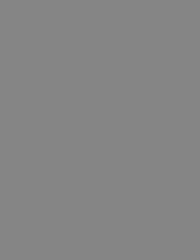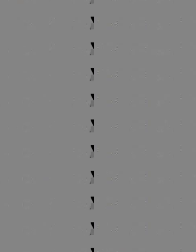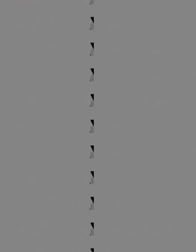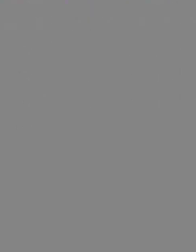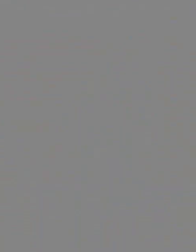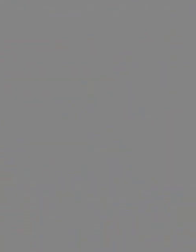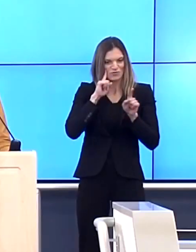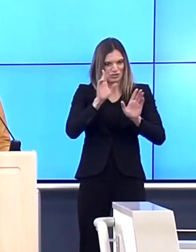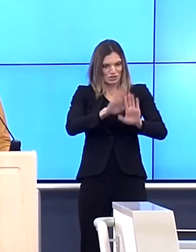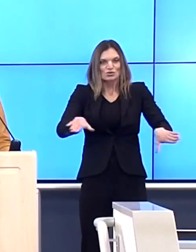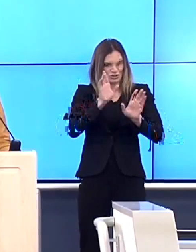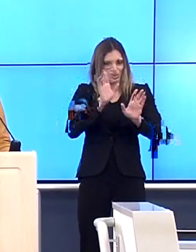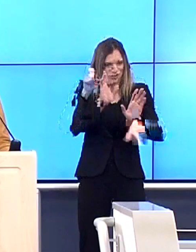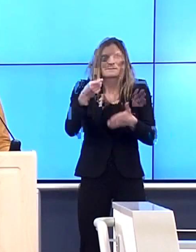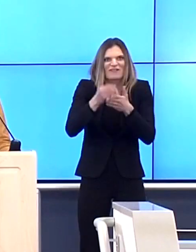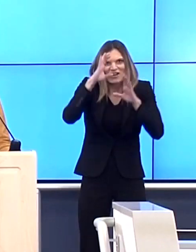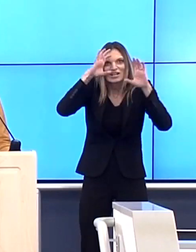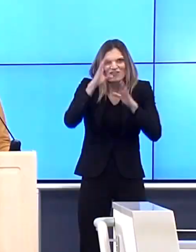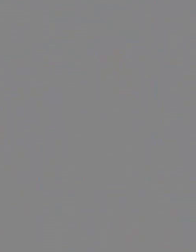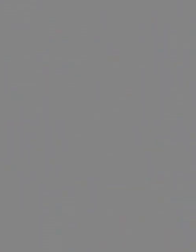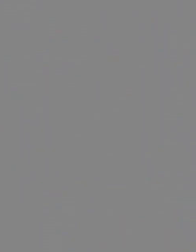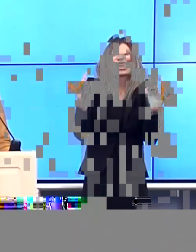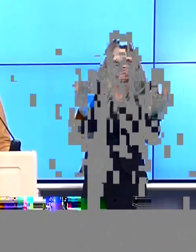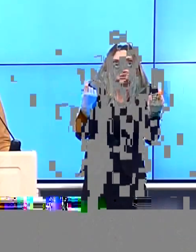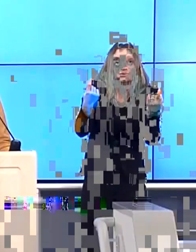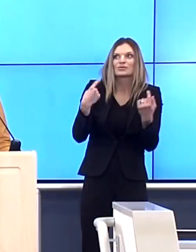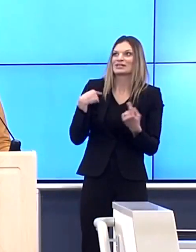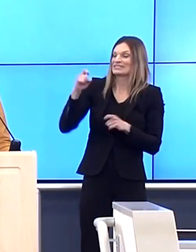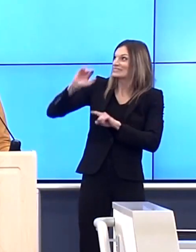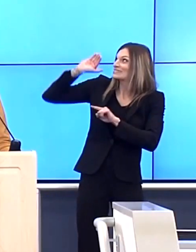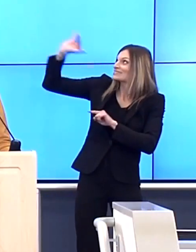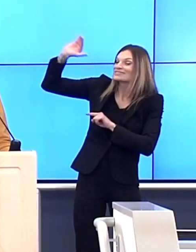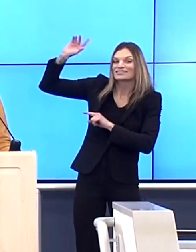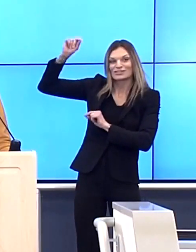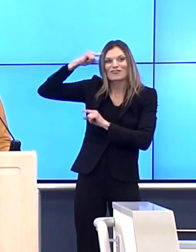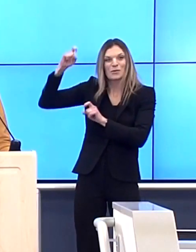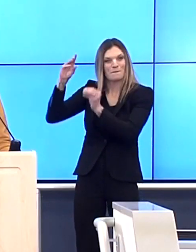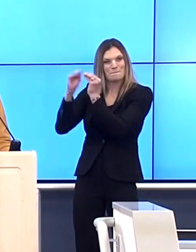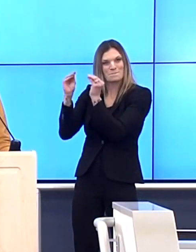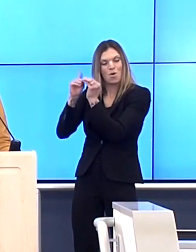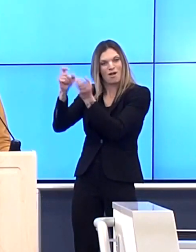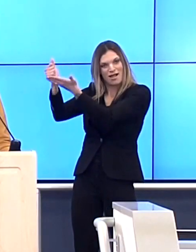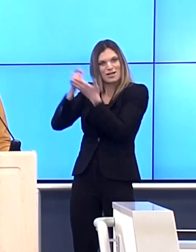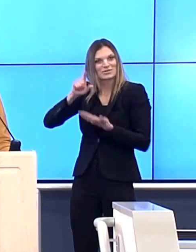AND RESOURCES TOE OUR K THE EDUCATIONAL SUPPORT THAT THE EDUCATIONAL SUPPORT THAT EY NEED. EY NEED. THIS STIMULUS IS CRITICAL FOR